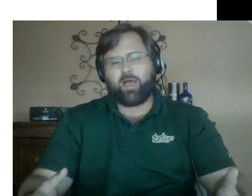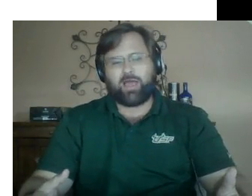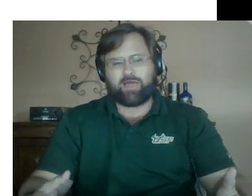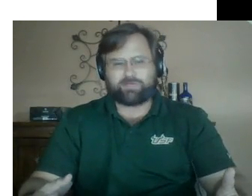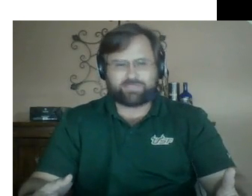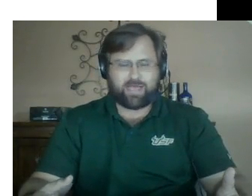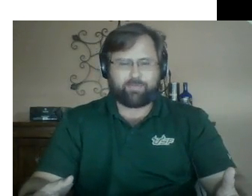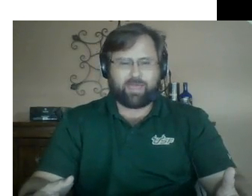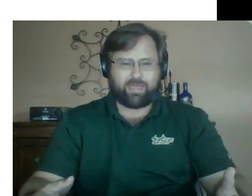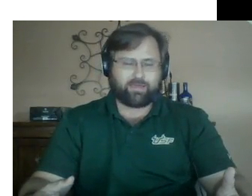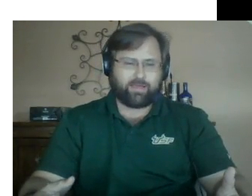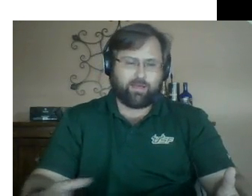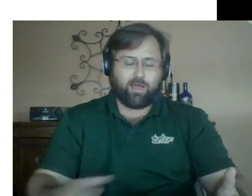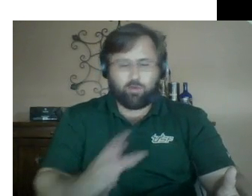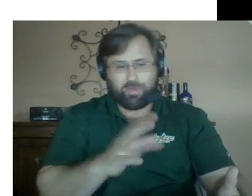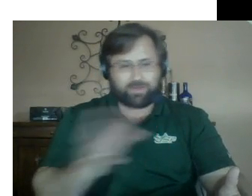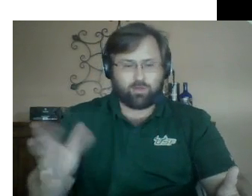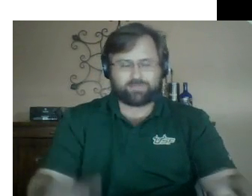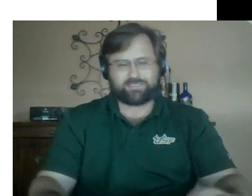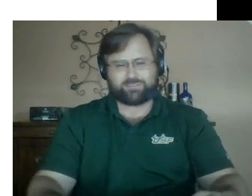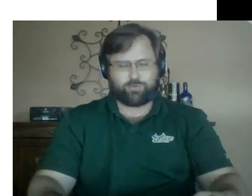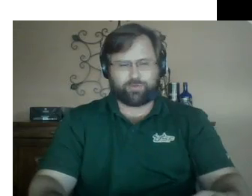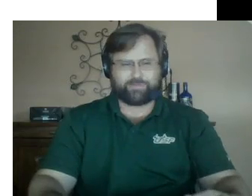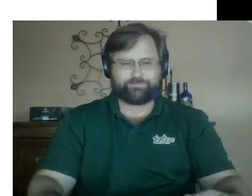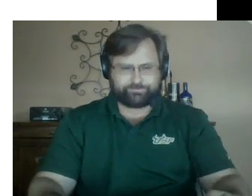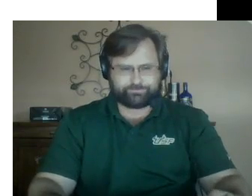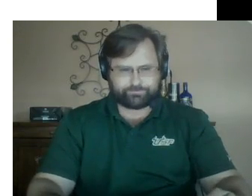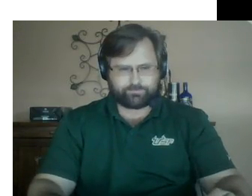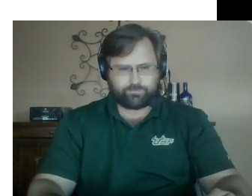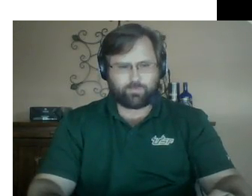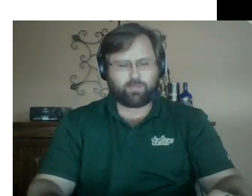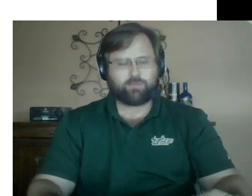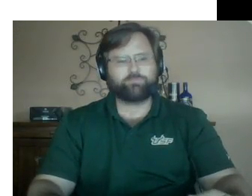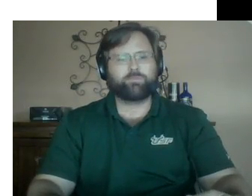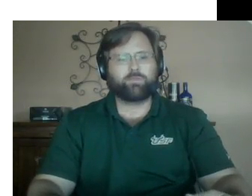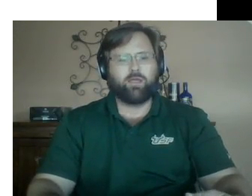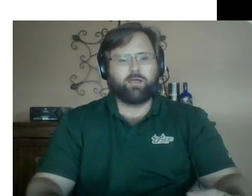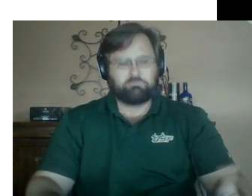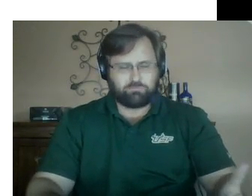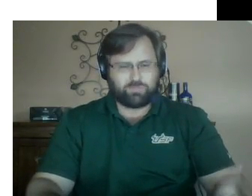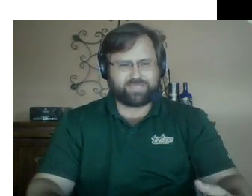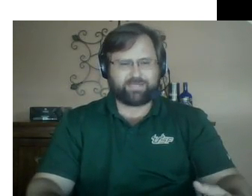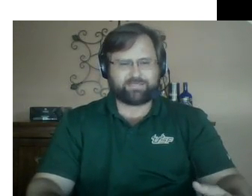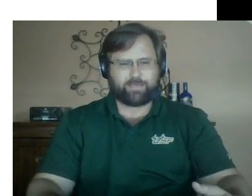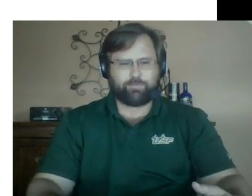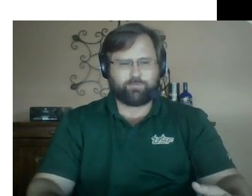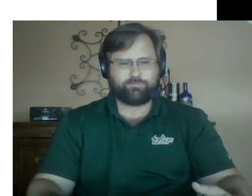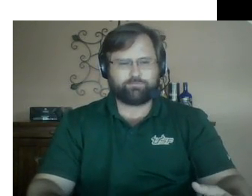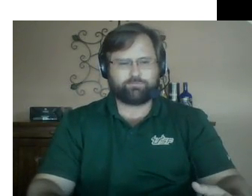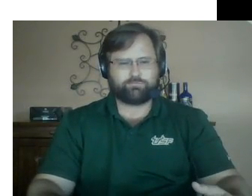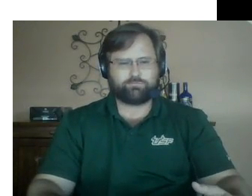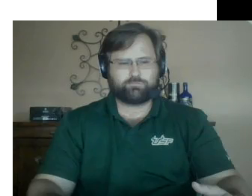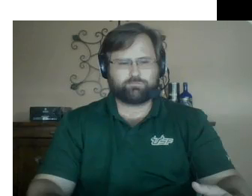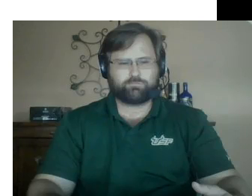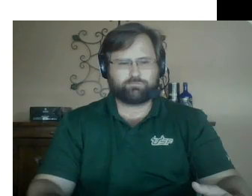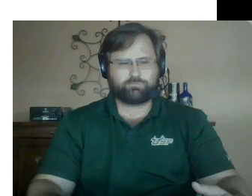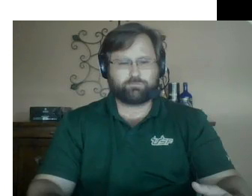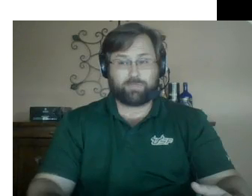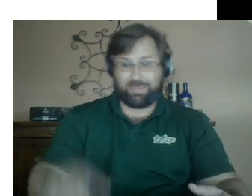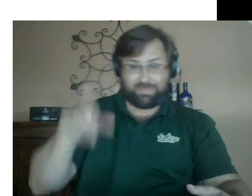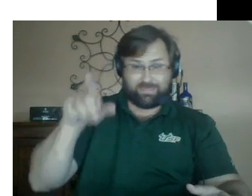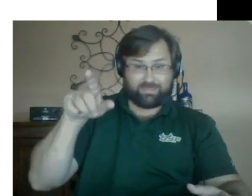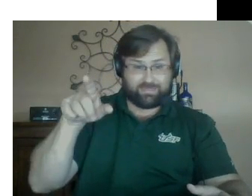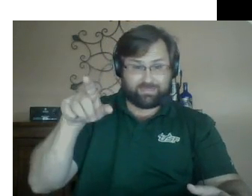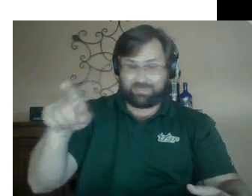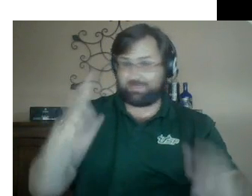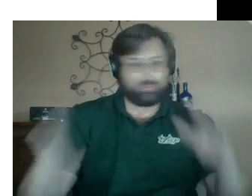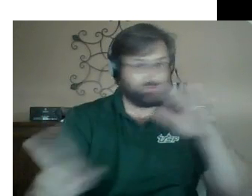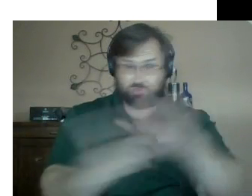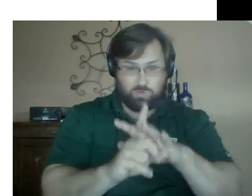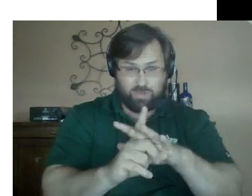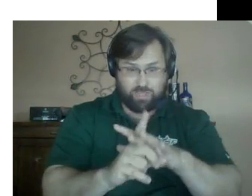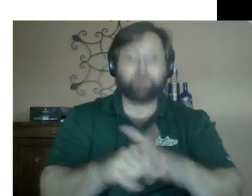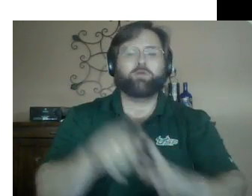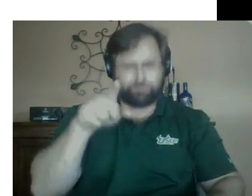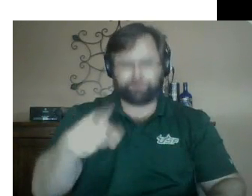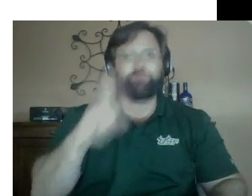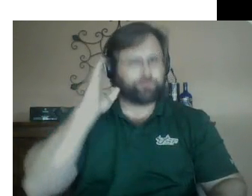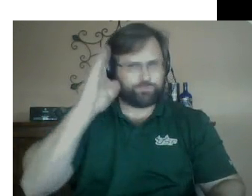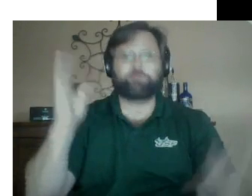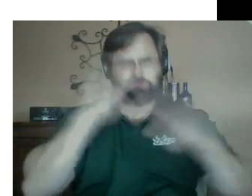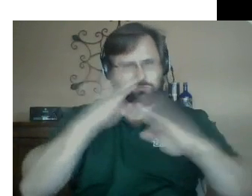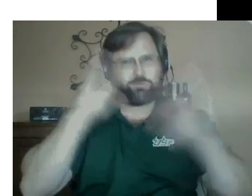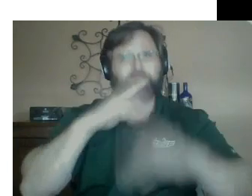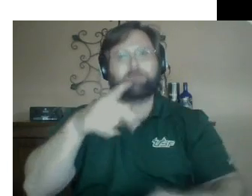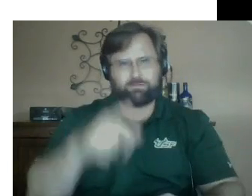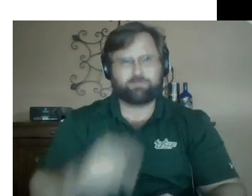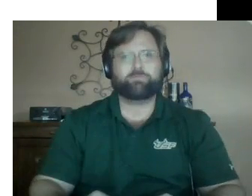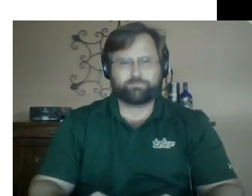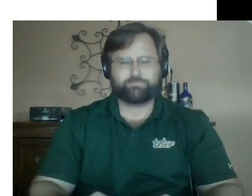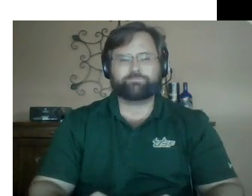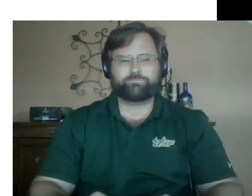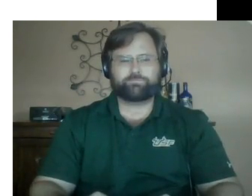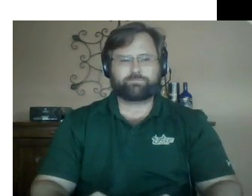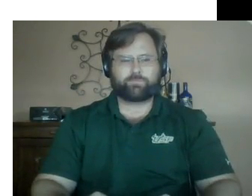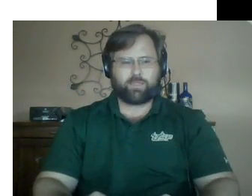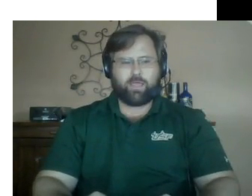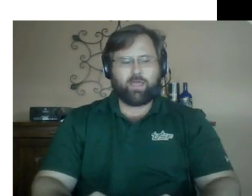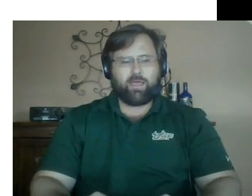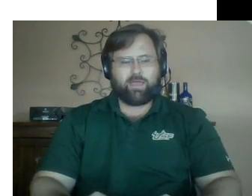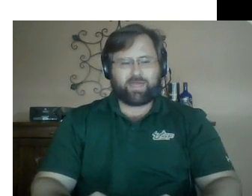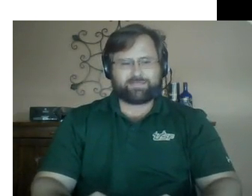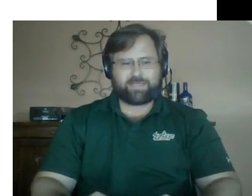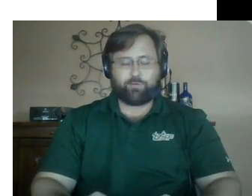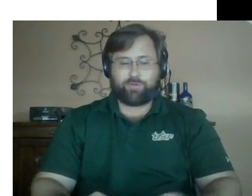every time a when clause is interpreted the second example in that example you